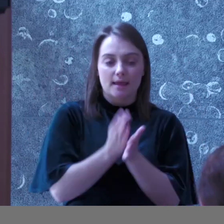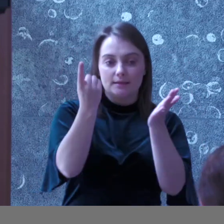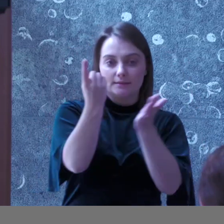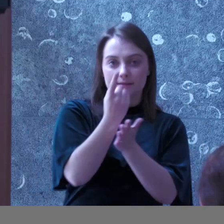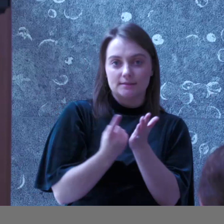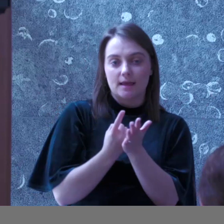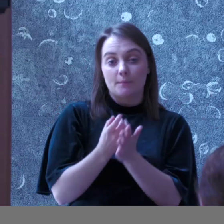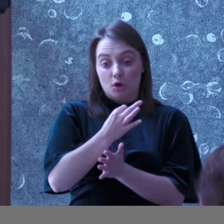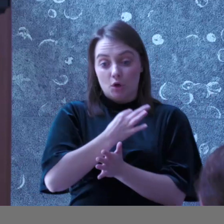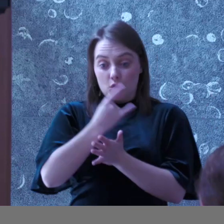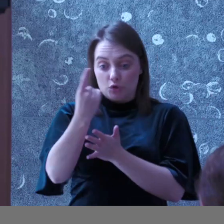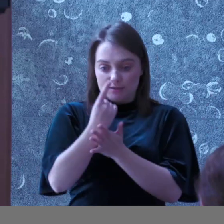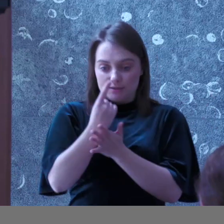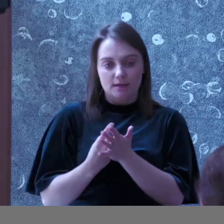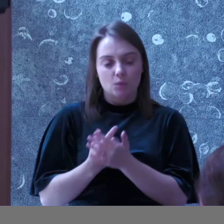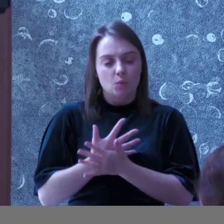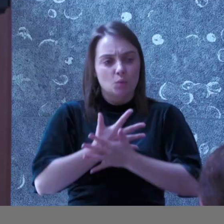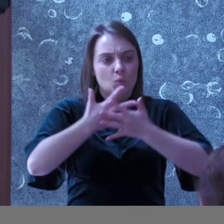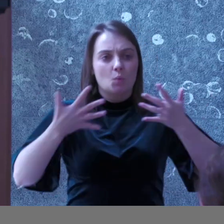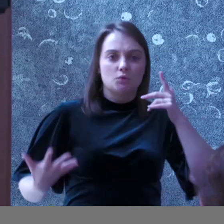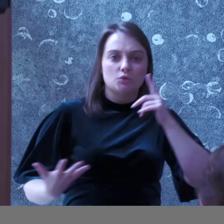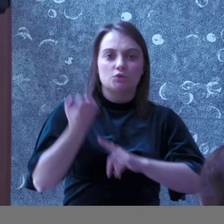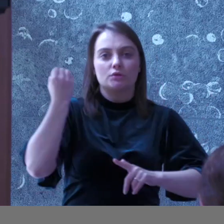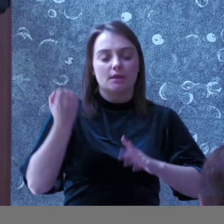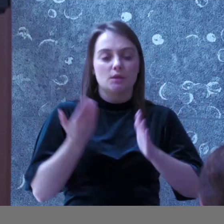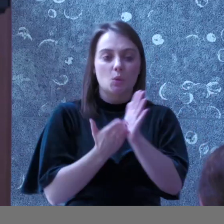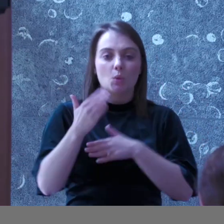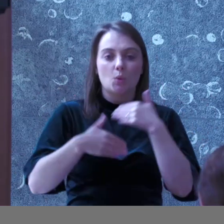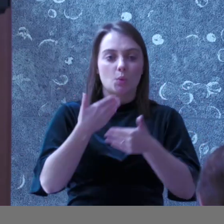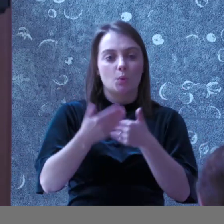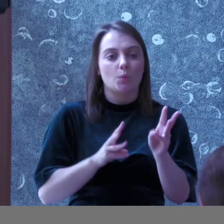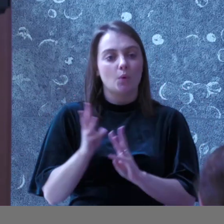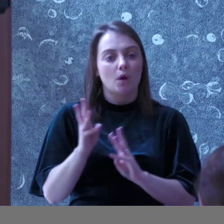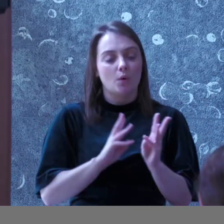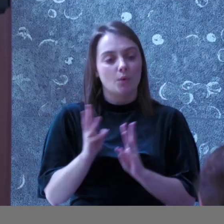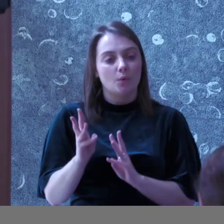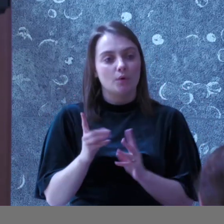And we're having a huge amount of success in our work doing that next week. I am leaving